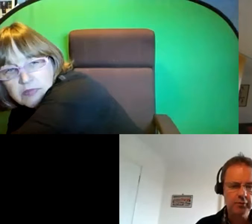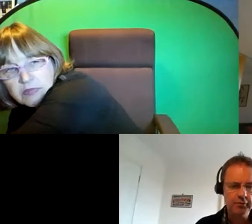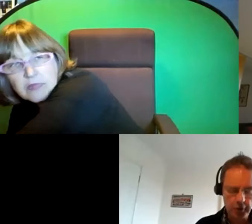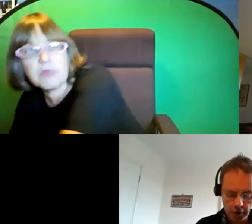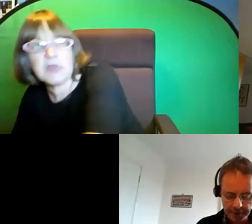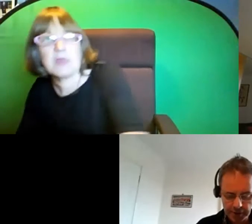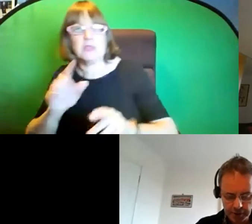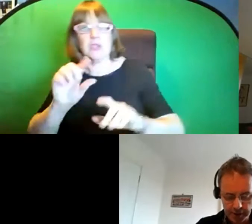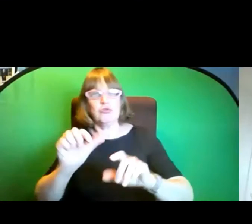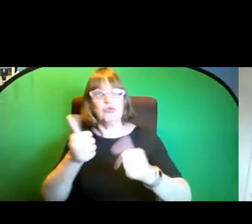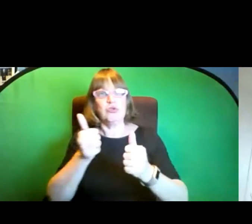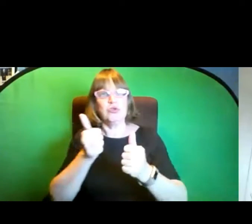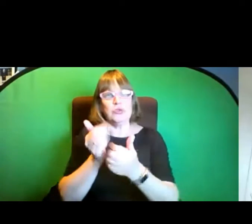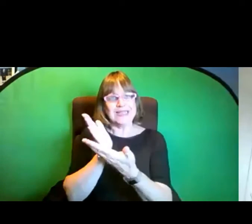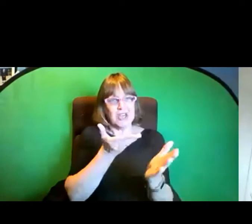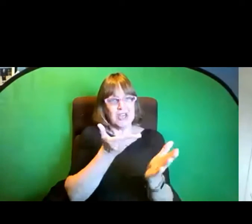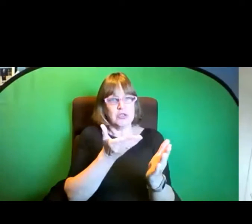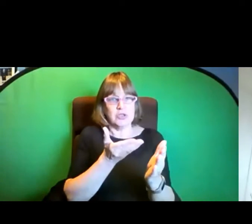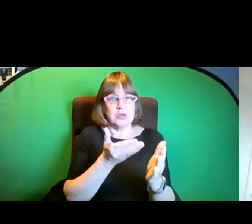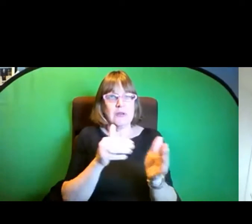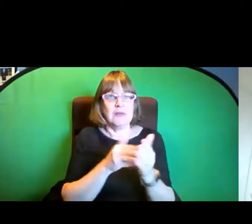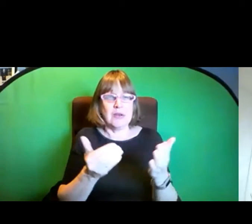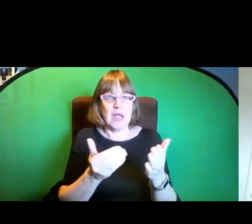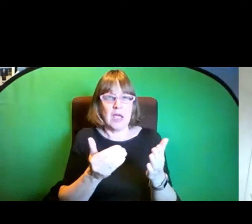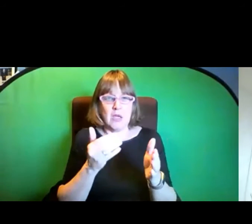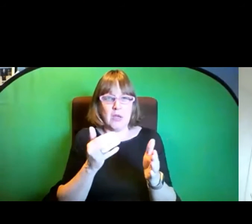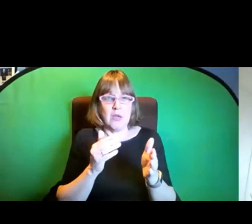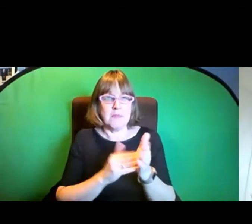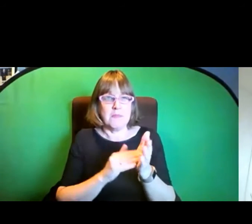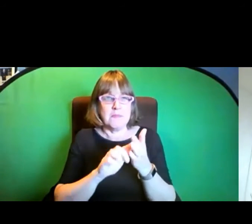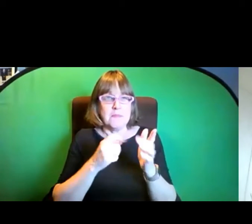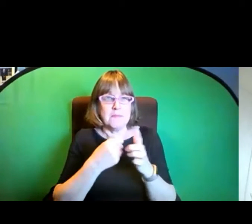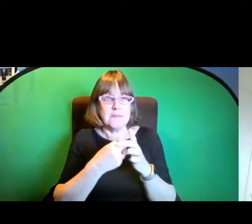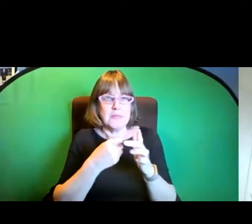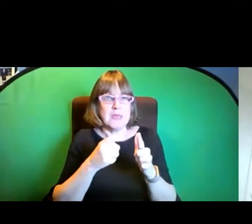Moving on our next speaker is Mika Minio-Palluelo, who is an economist